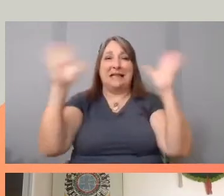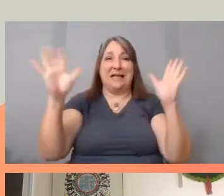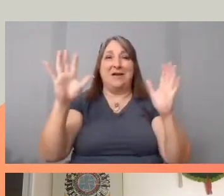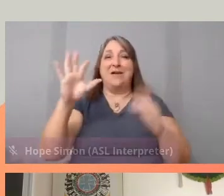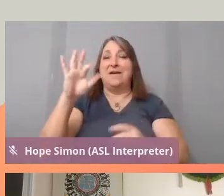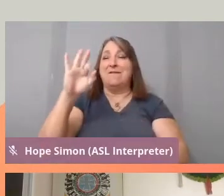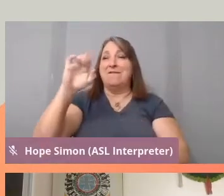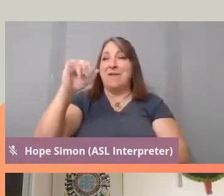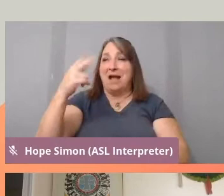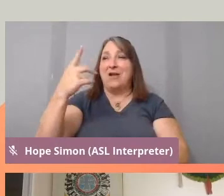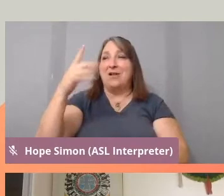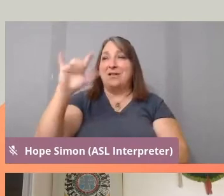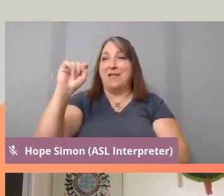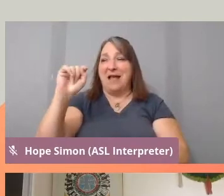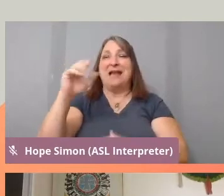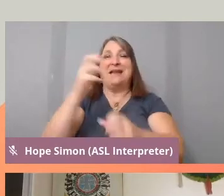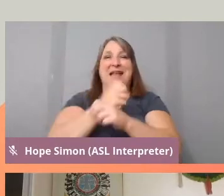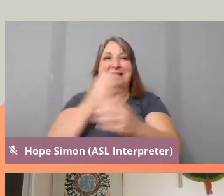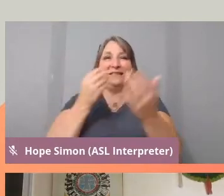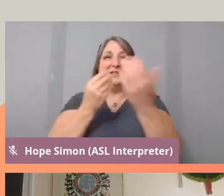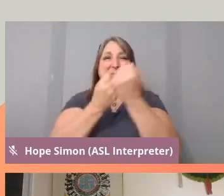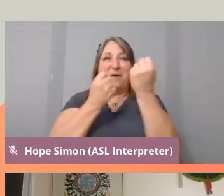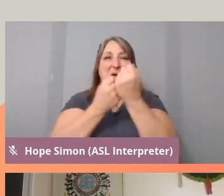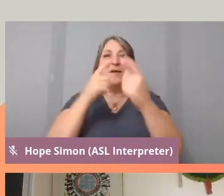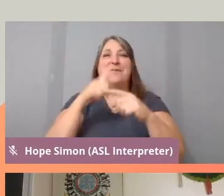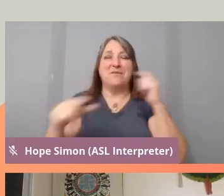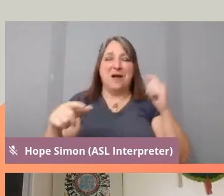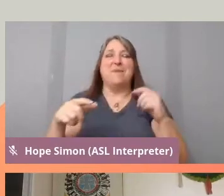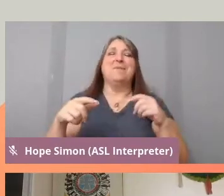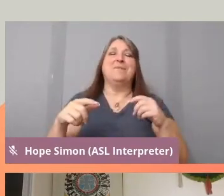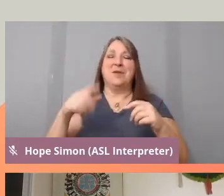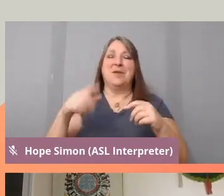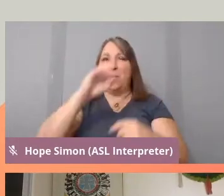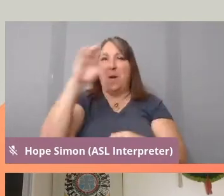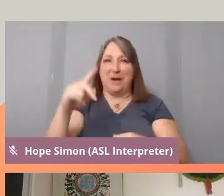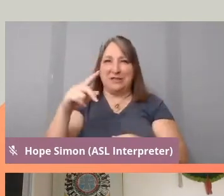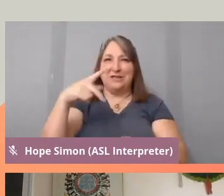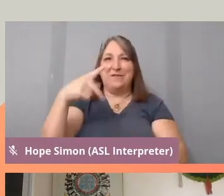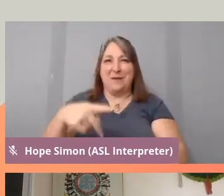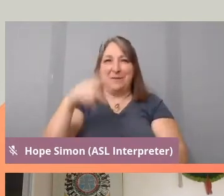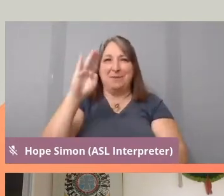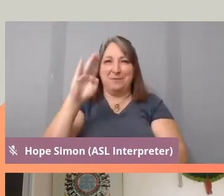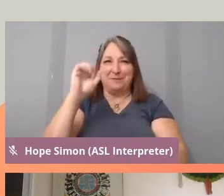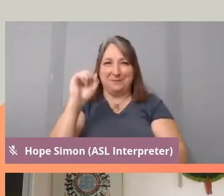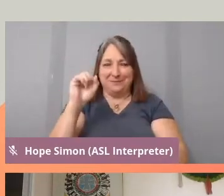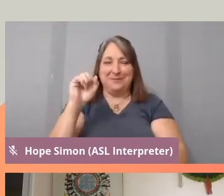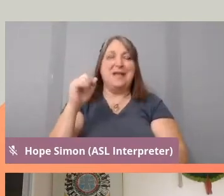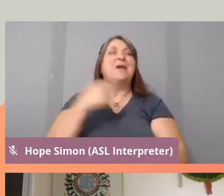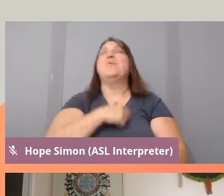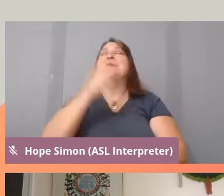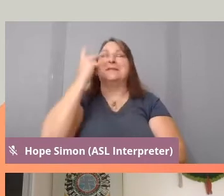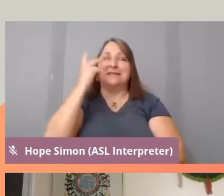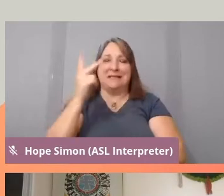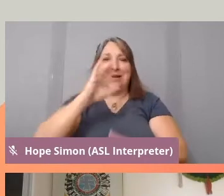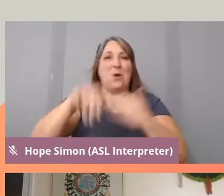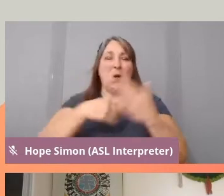that actually Firelight does receive support from the corporation for public broadcasting. And that came very organically